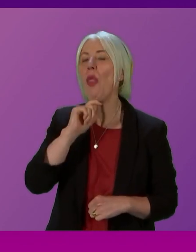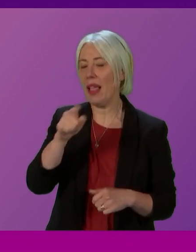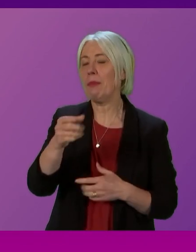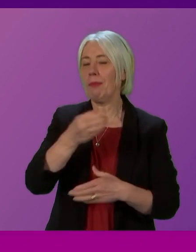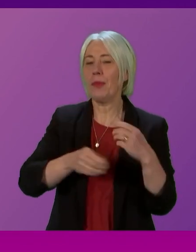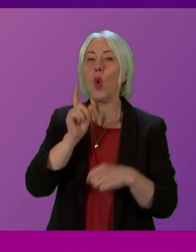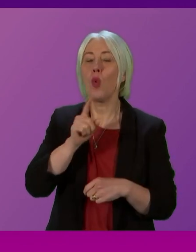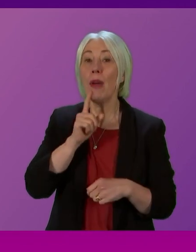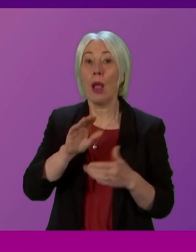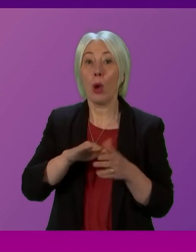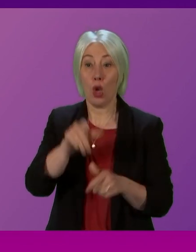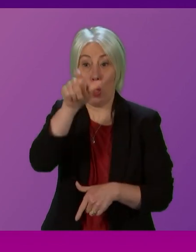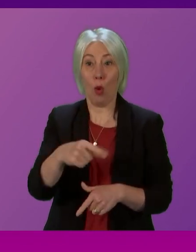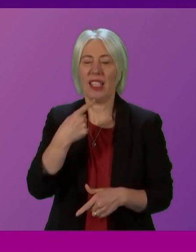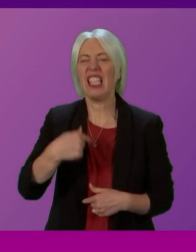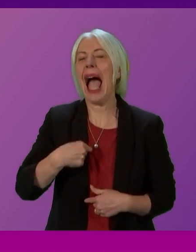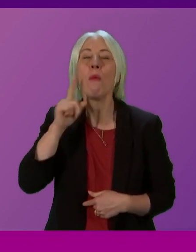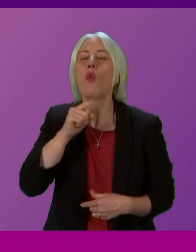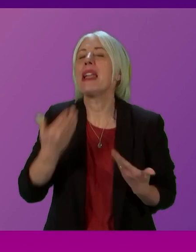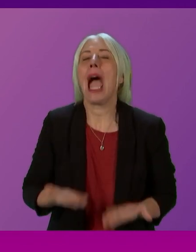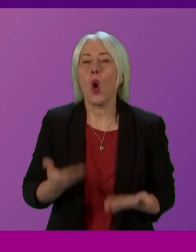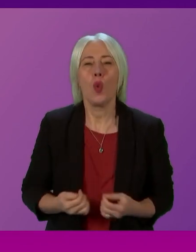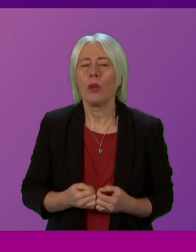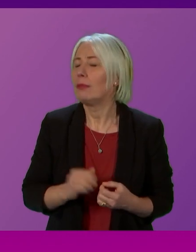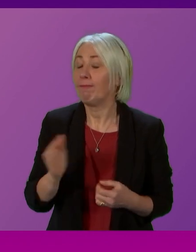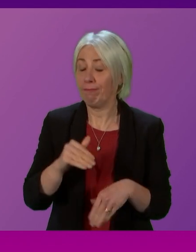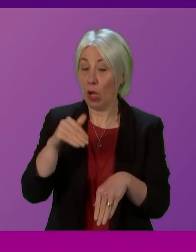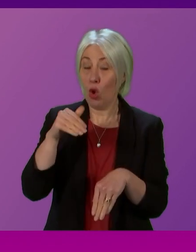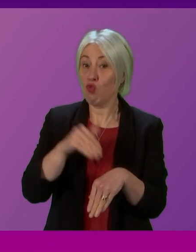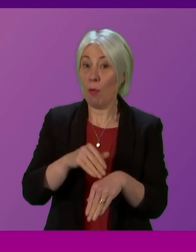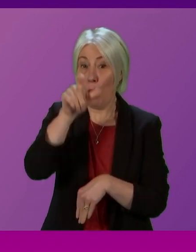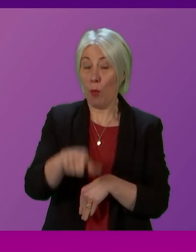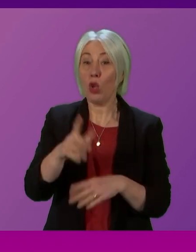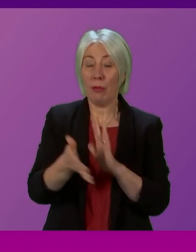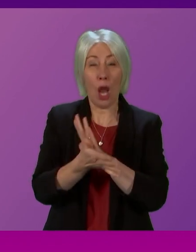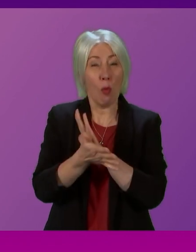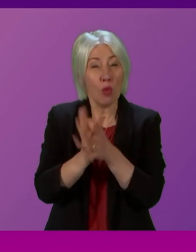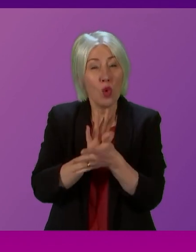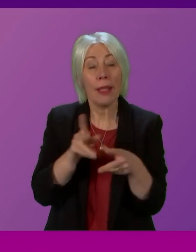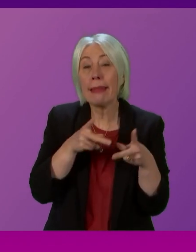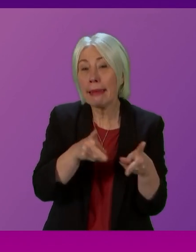because he says so. We should call out criminals such as that one, who are abusing the system—they are